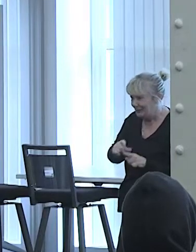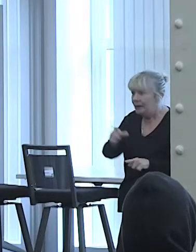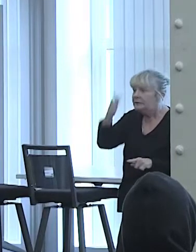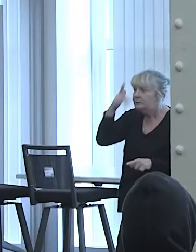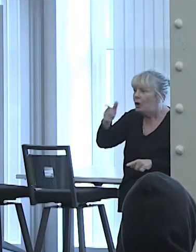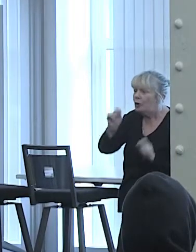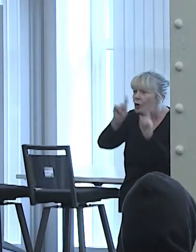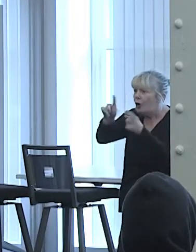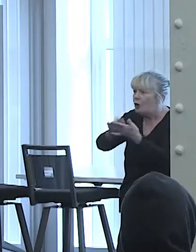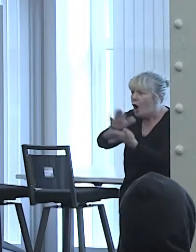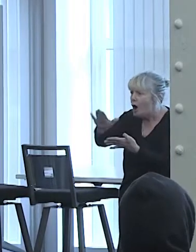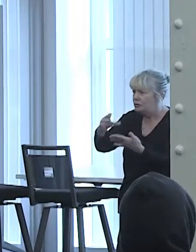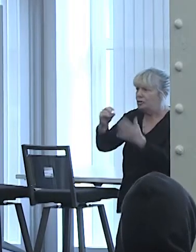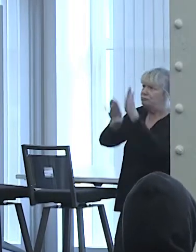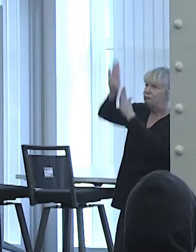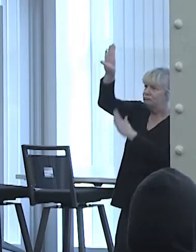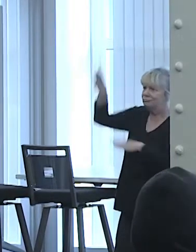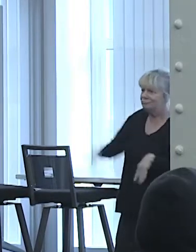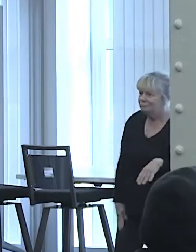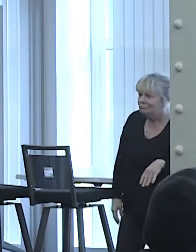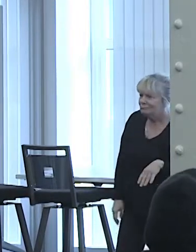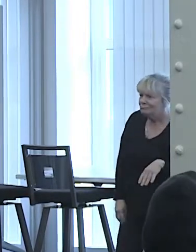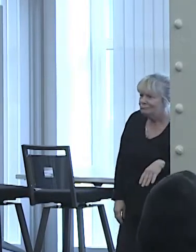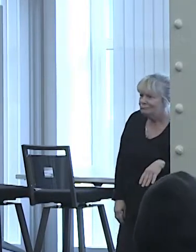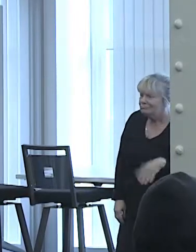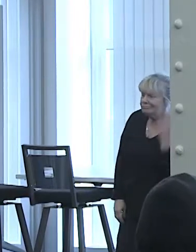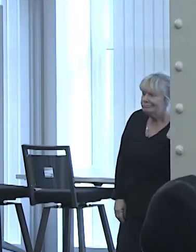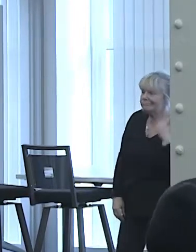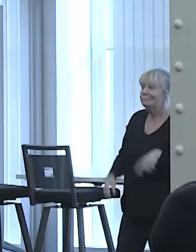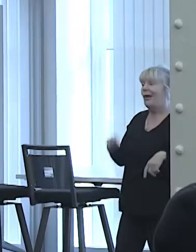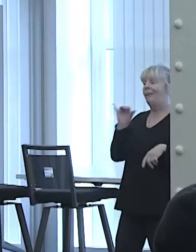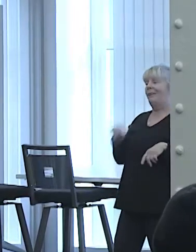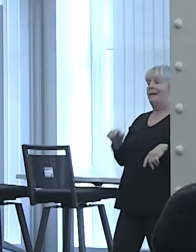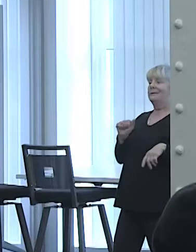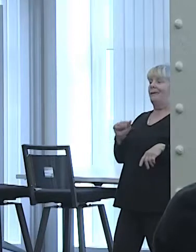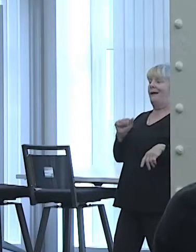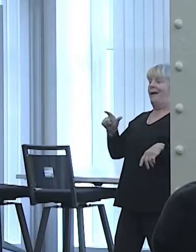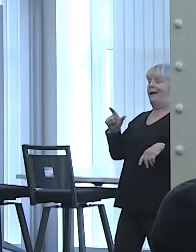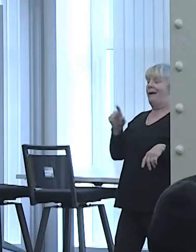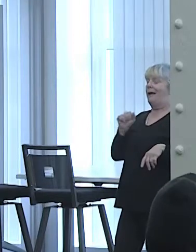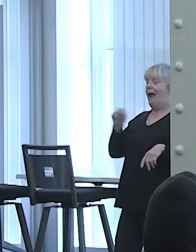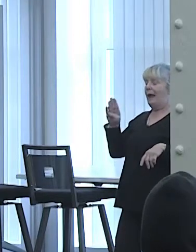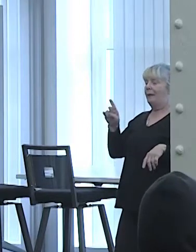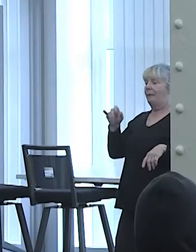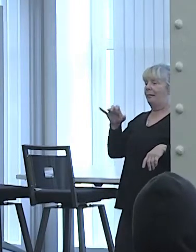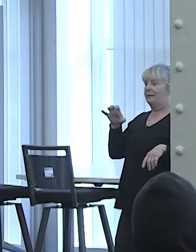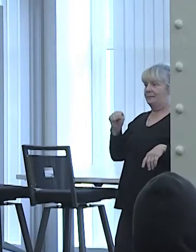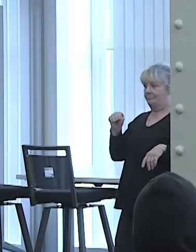and made a name for yourself. This is how able-ism operates.